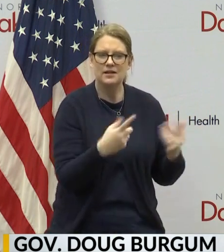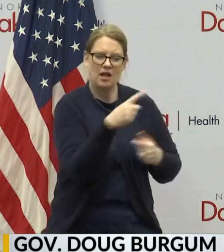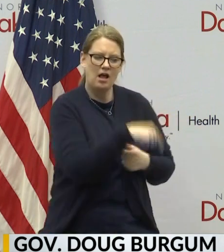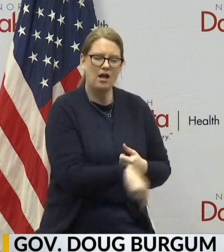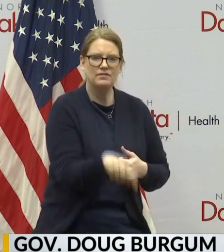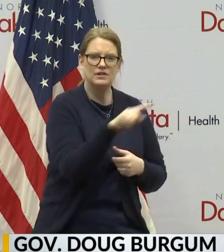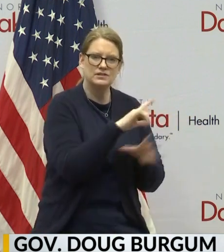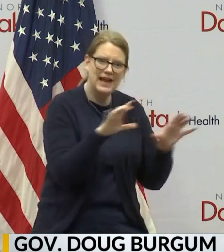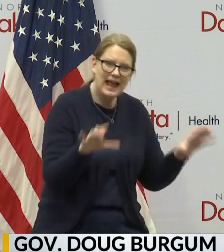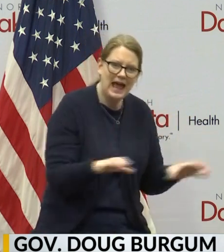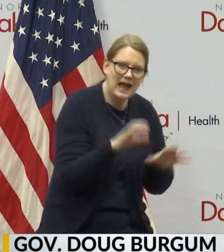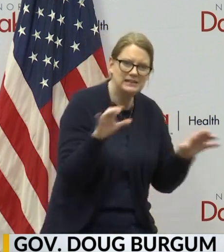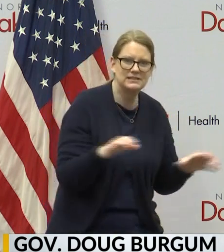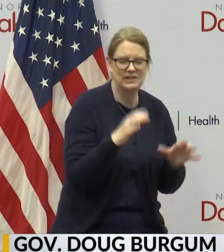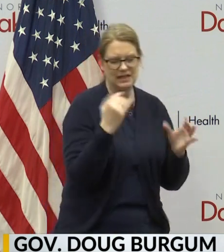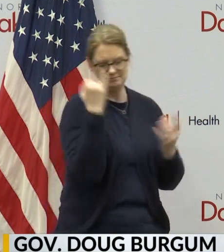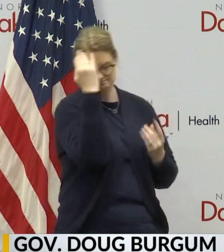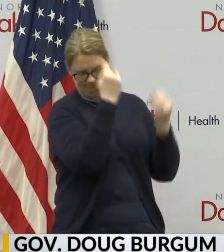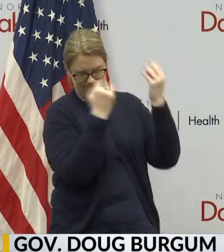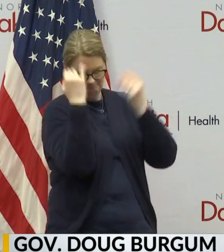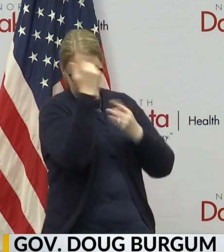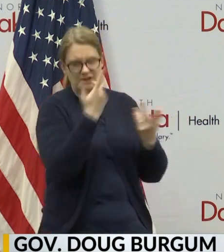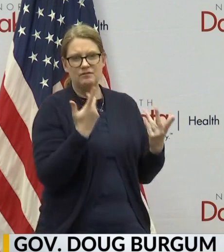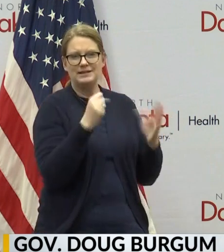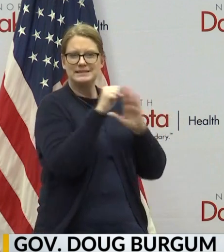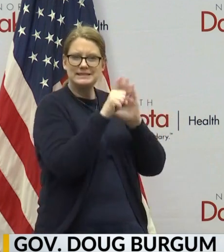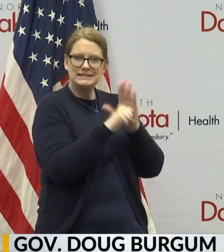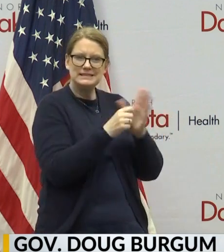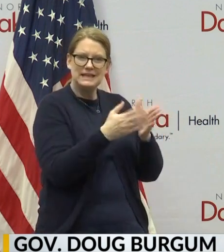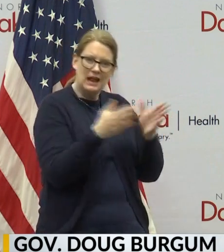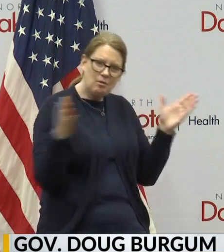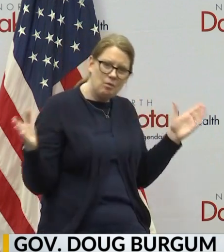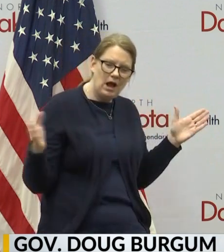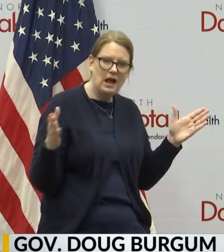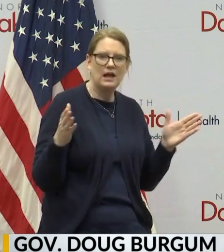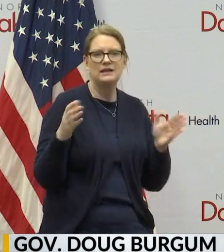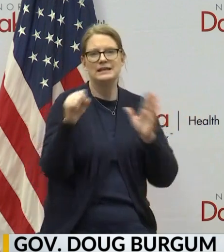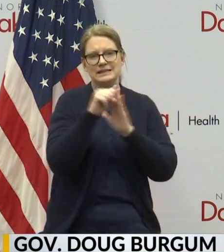OF OUR 36 CRITICAL ACCESS HOSPITALS AROUND THE STATE,